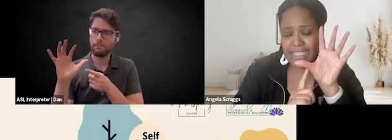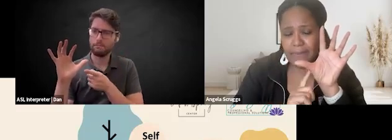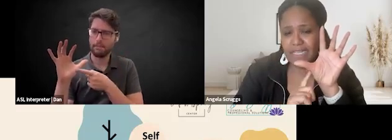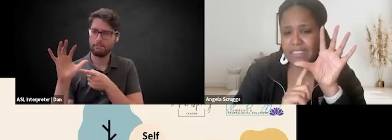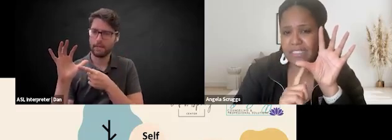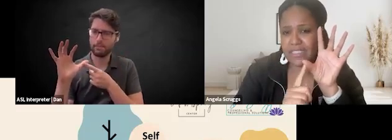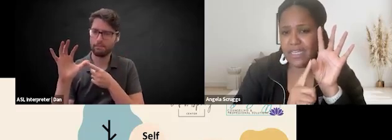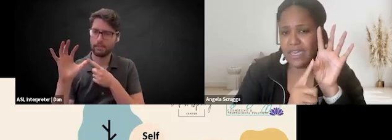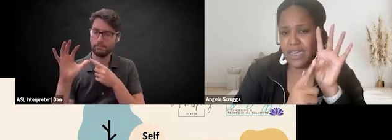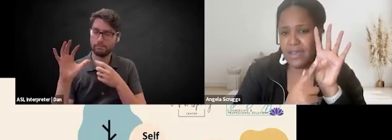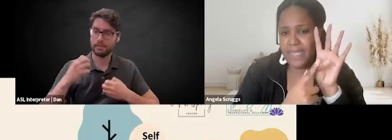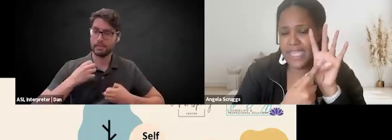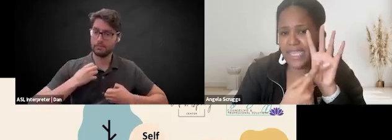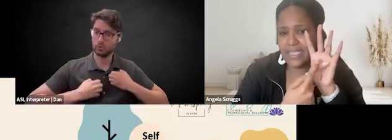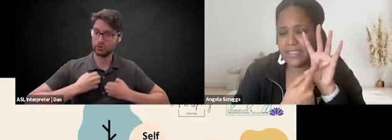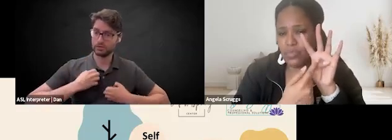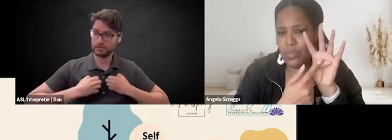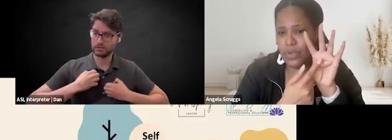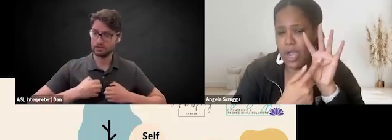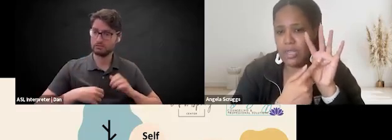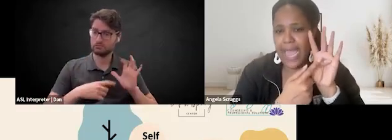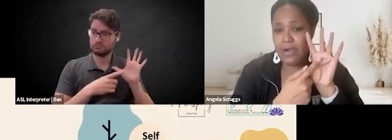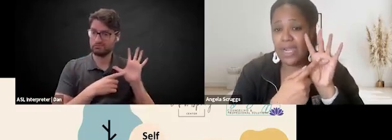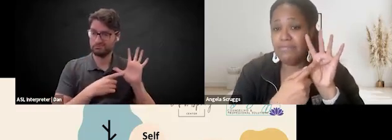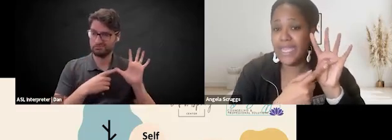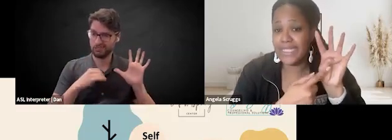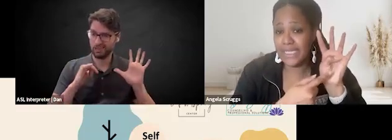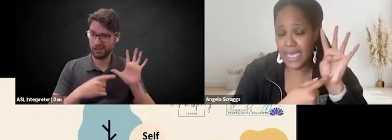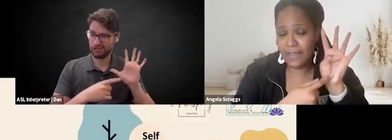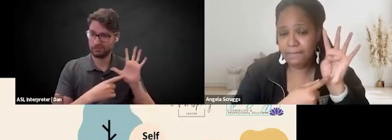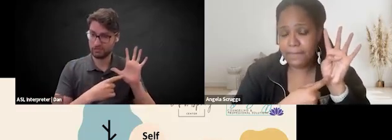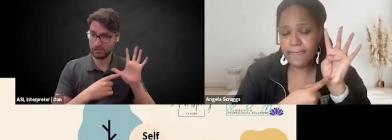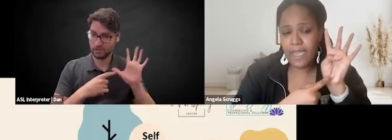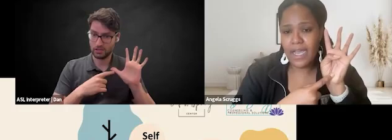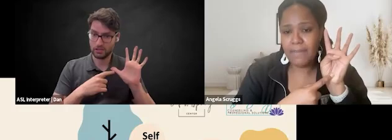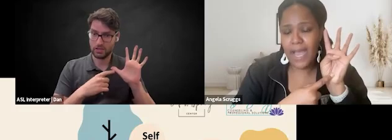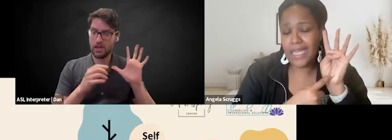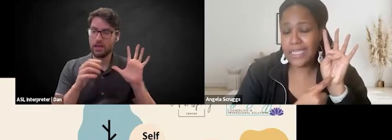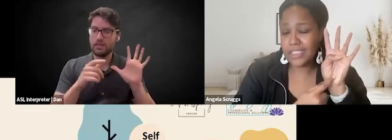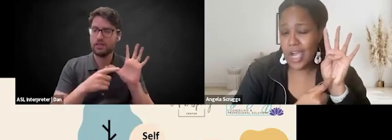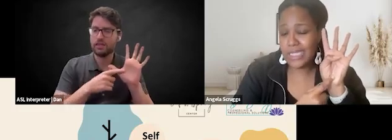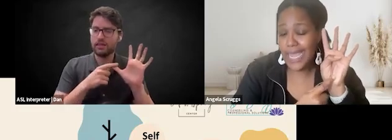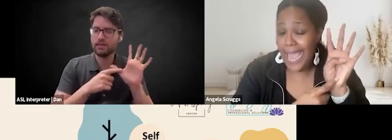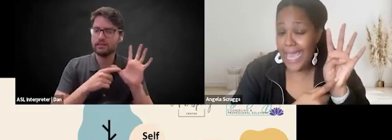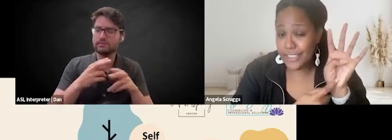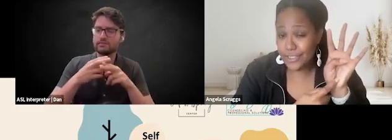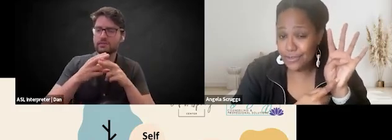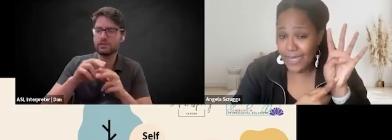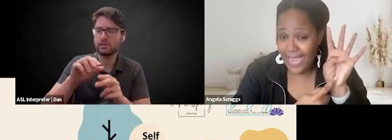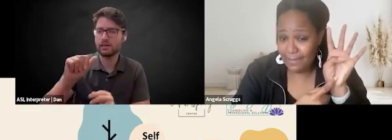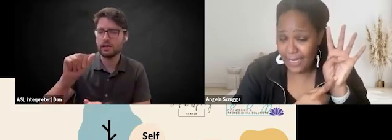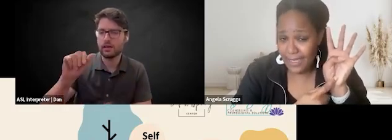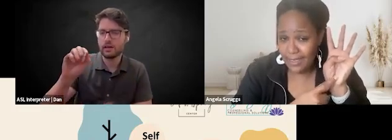That's because this thumb is what we call our amygdala. Um... I like to call it Attitude Amy.